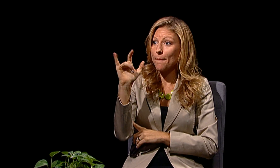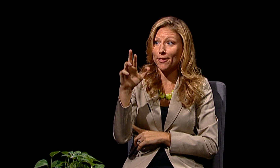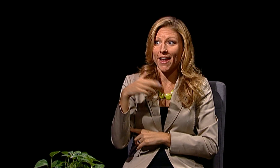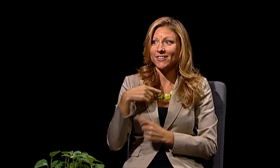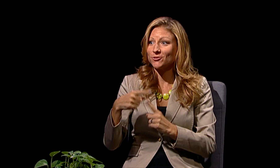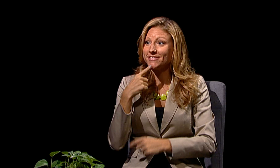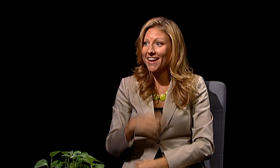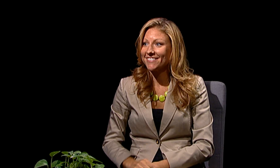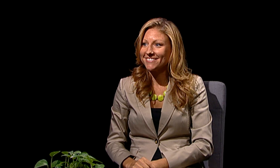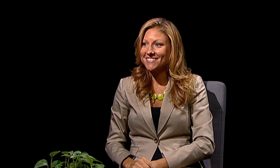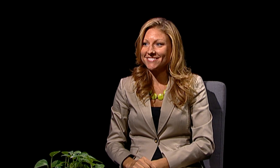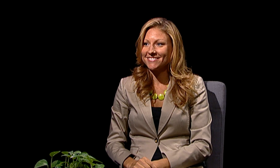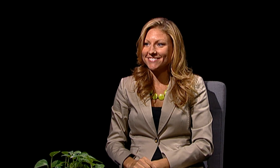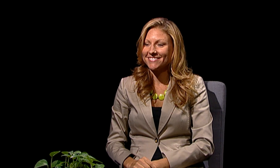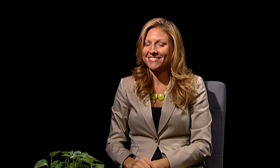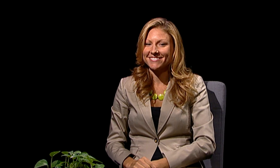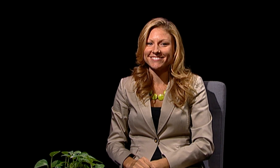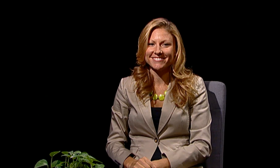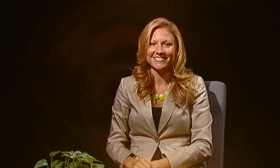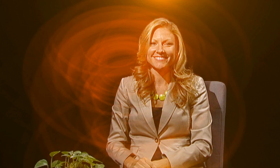TO WATCH DON MILLER AND SEE WHAT HE HAS TO SAY.